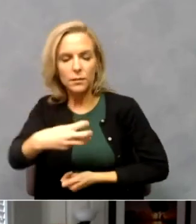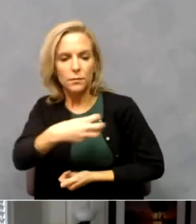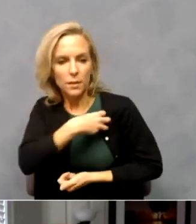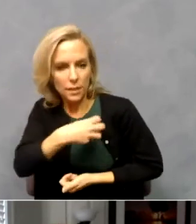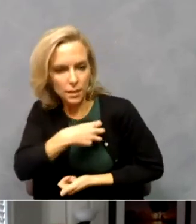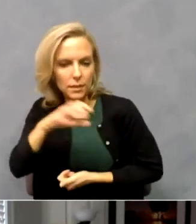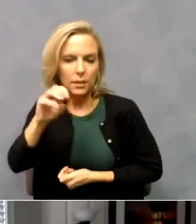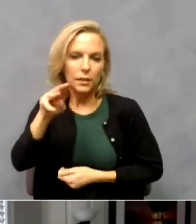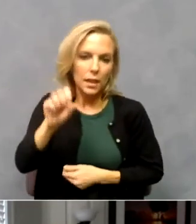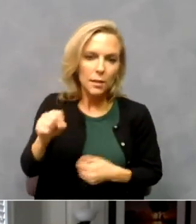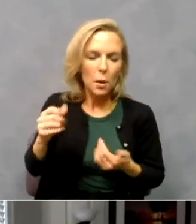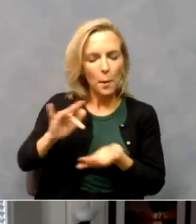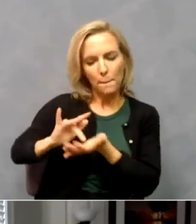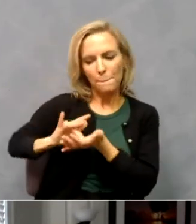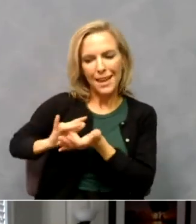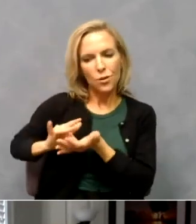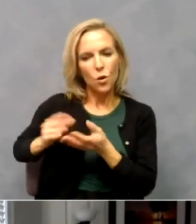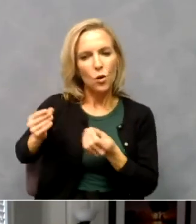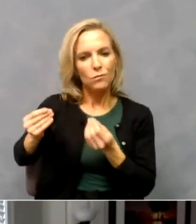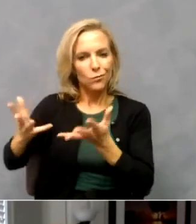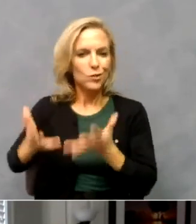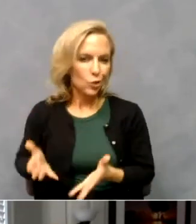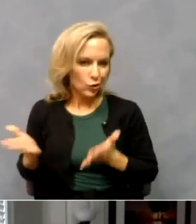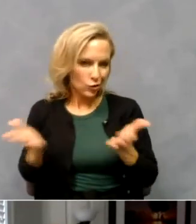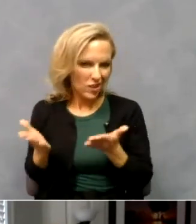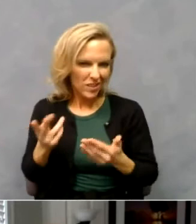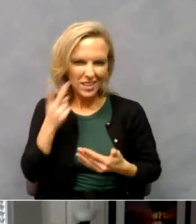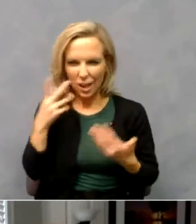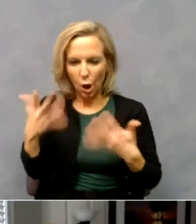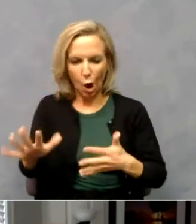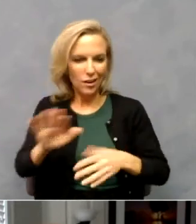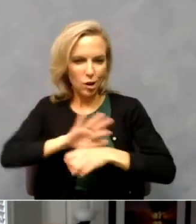covered in health care personnel in Phase one A and then K through 12